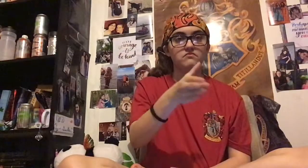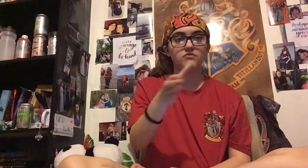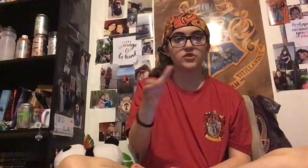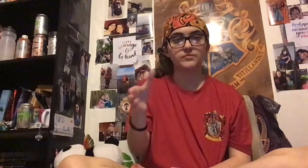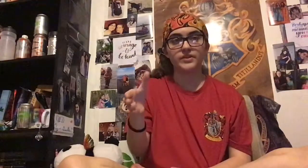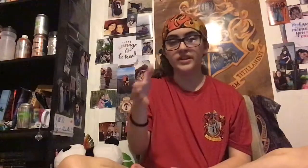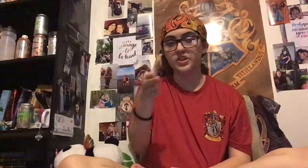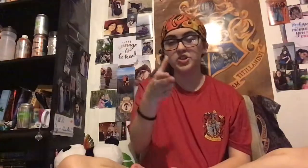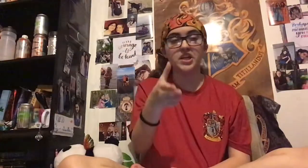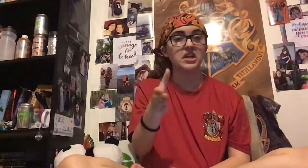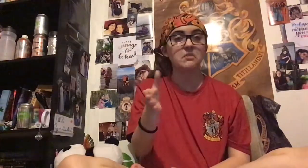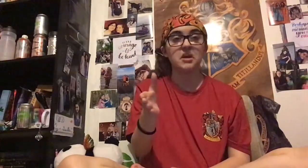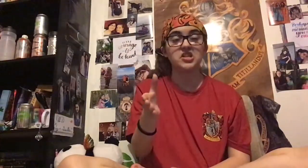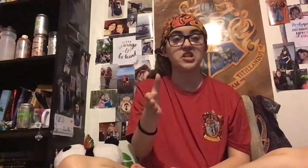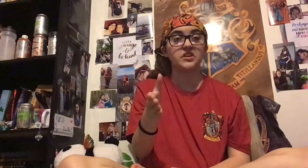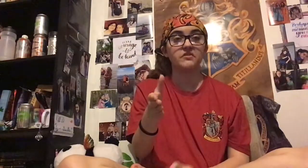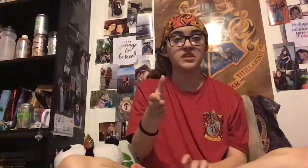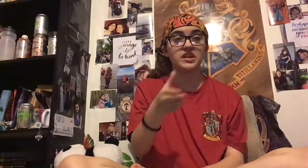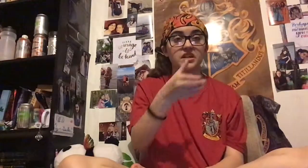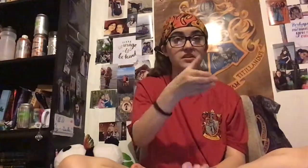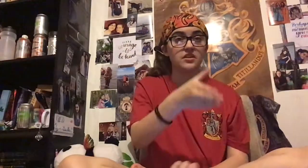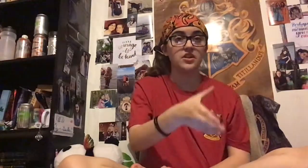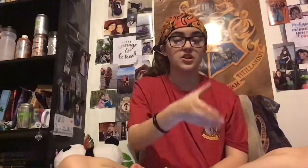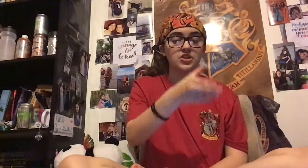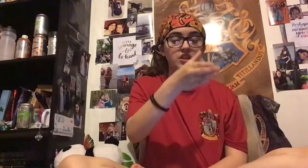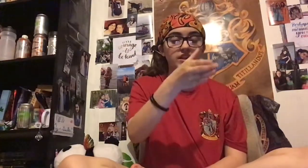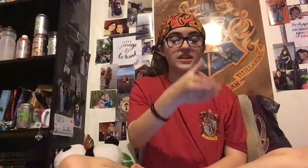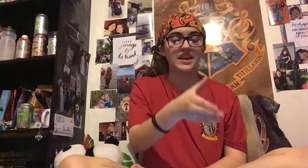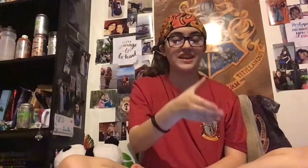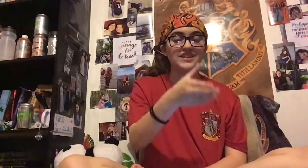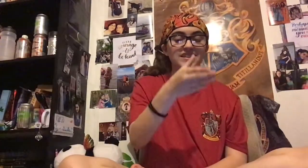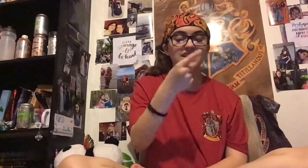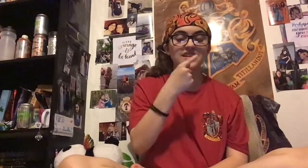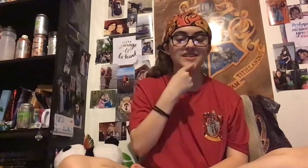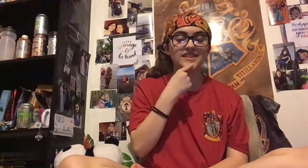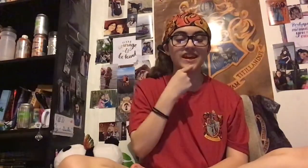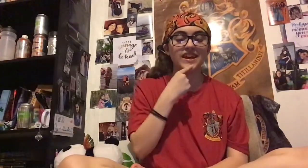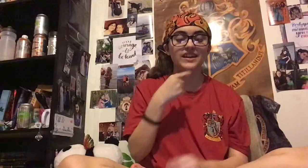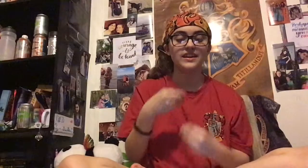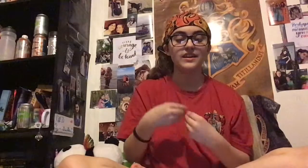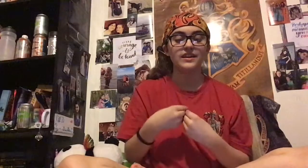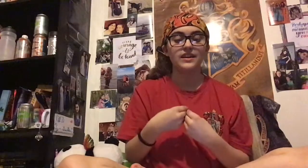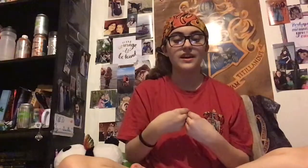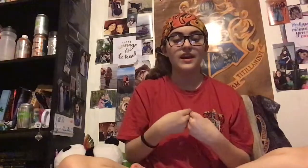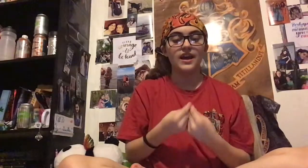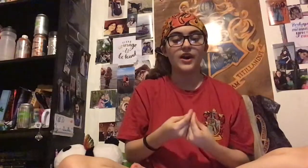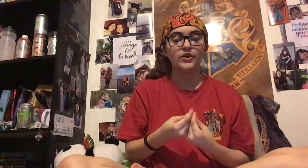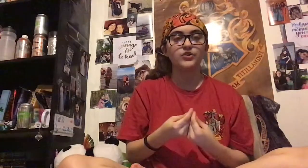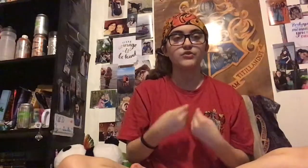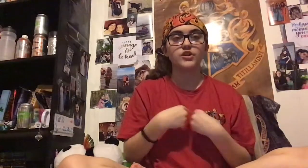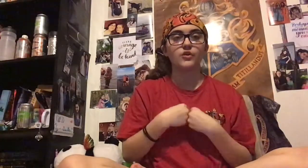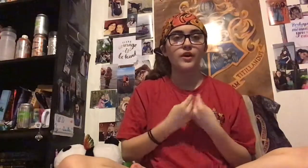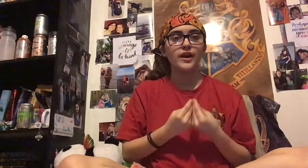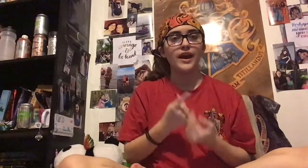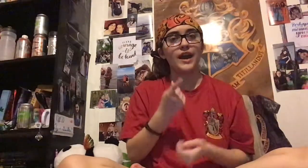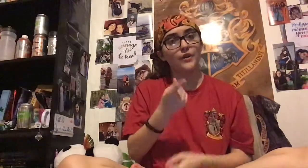Just pretend like shaking an imaginary friends hand shaking hands saying, how do you do? So how you